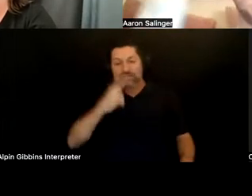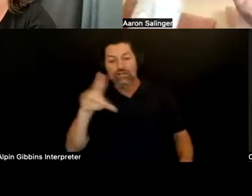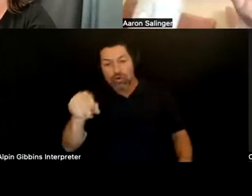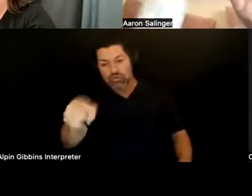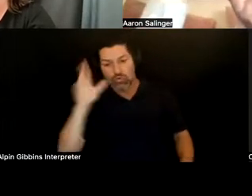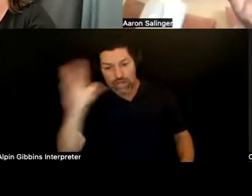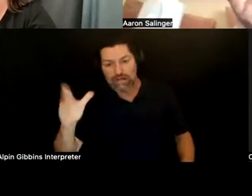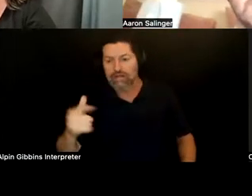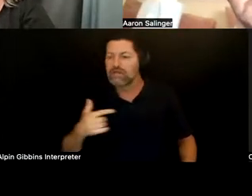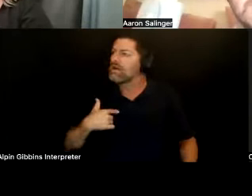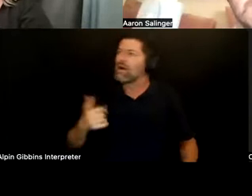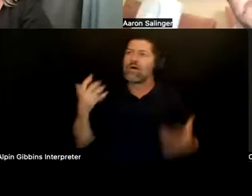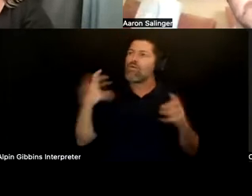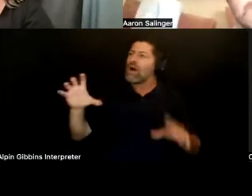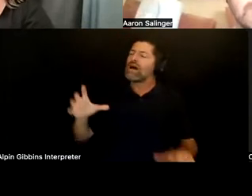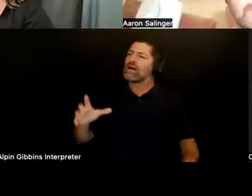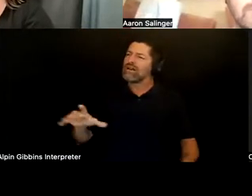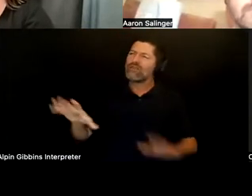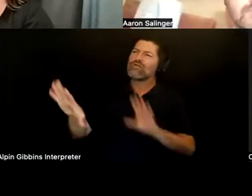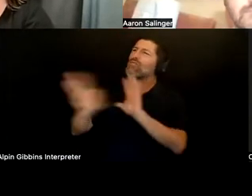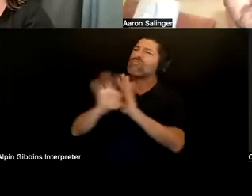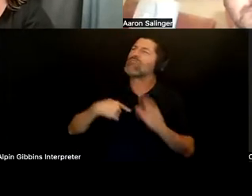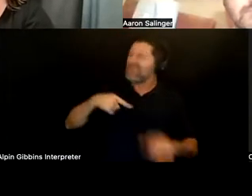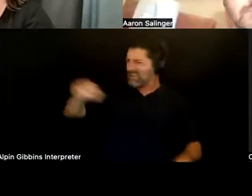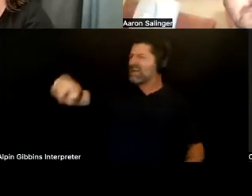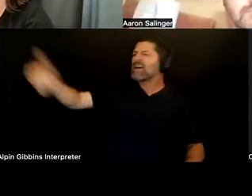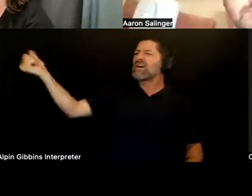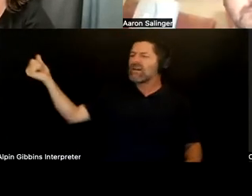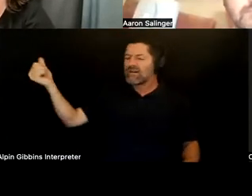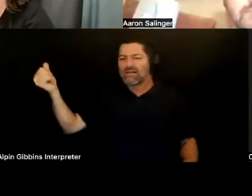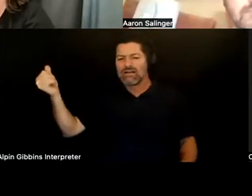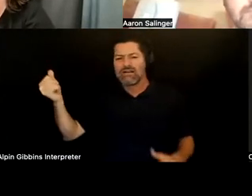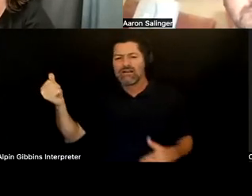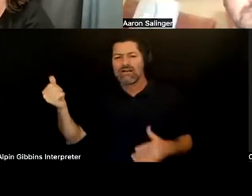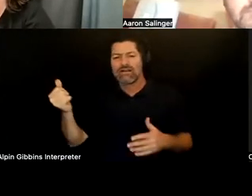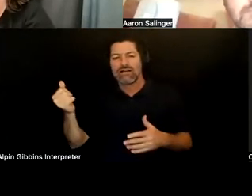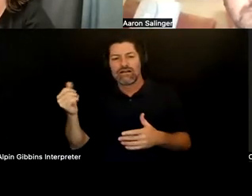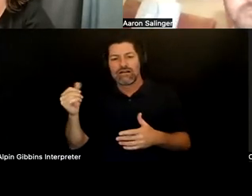19:57:53 like i'm not please don't choose me right I mean that itself is problematic,